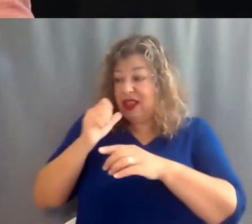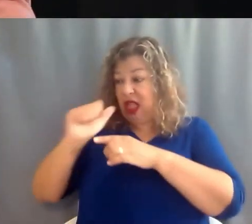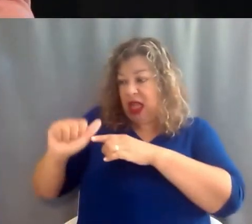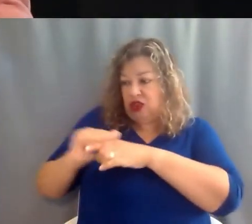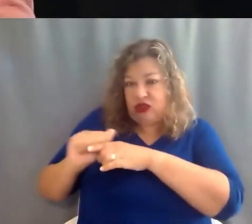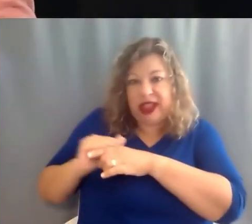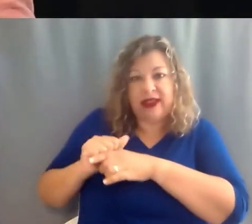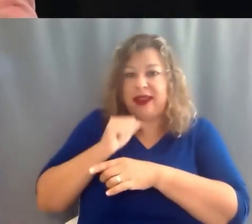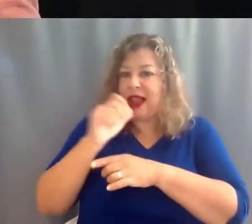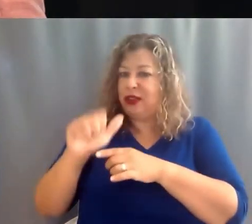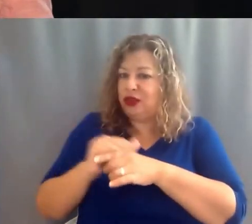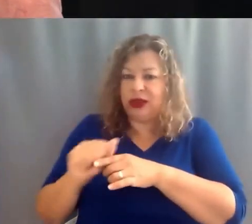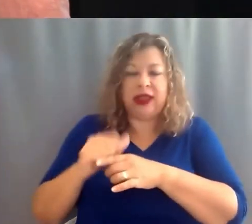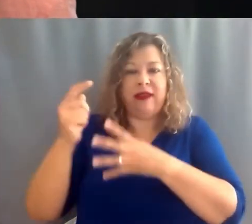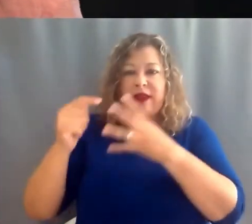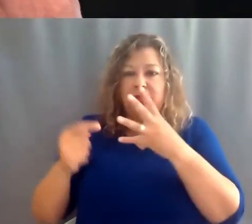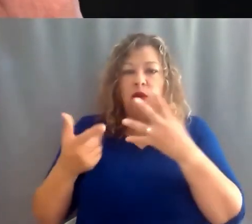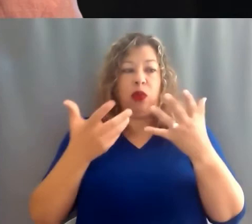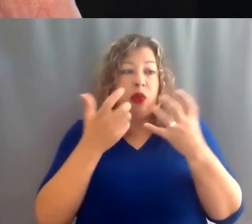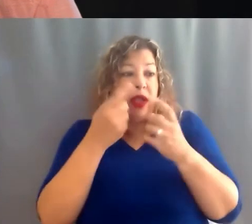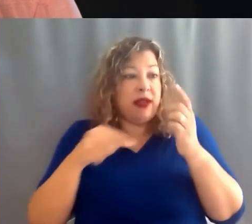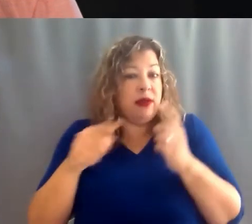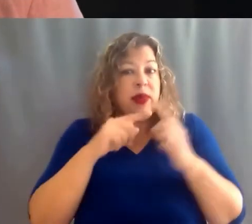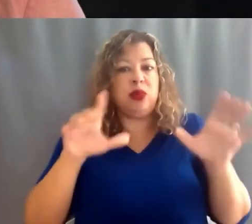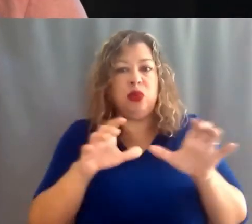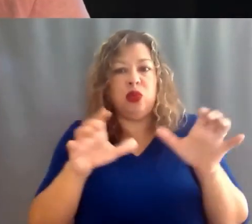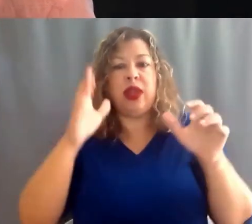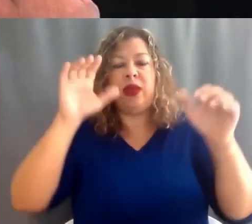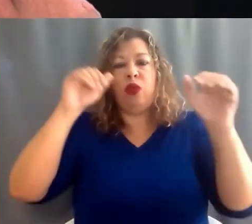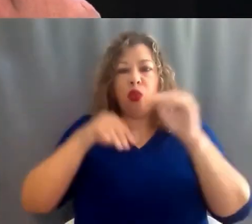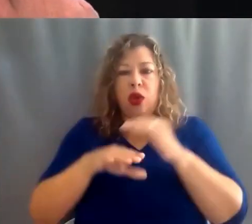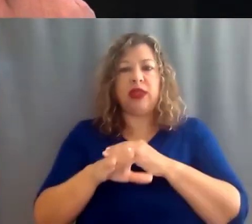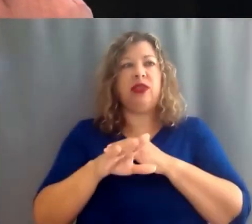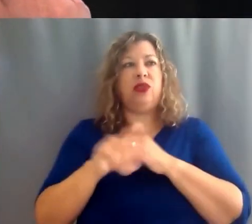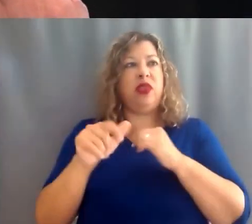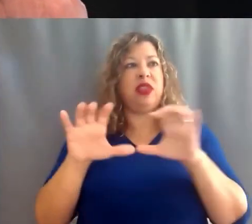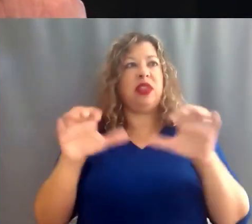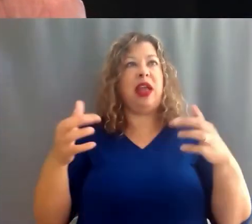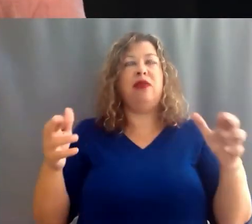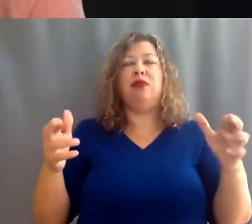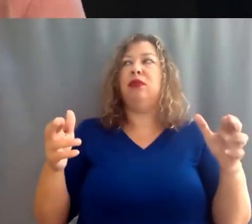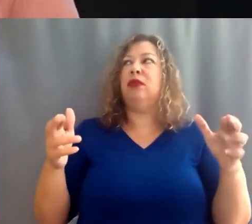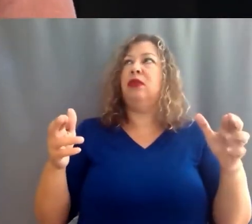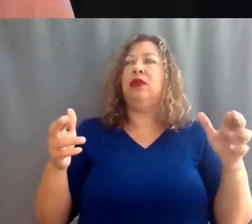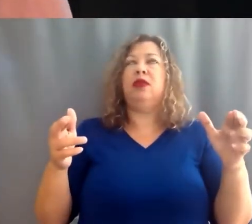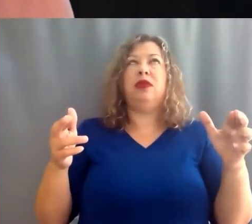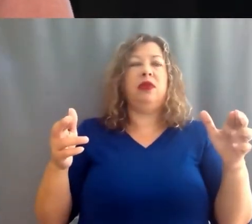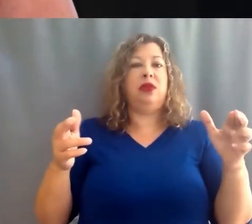And you walked in to this classroom, you wouldn't be able to teach the same way. Like. That's what I would like to.